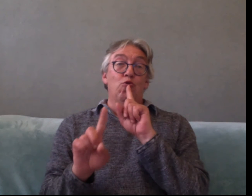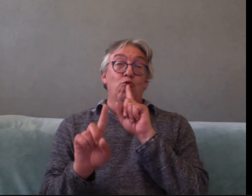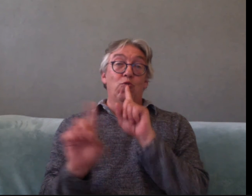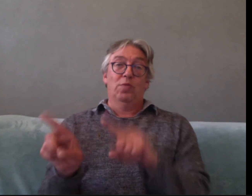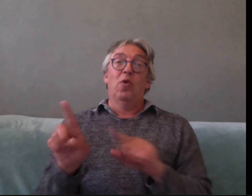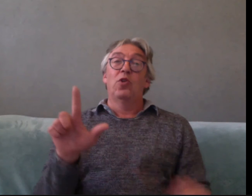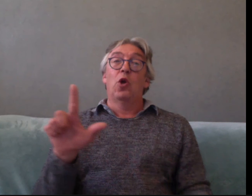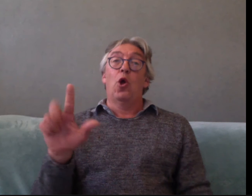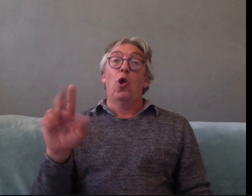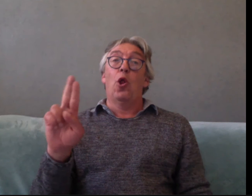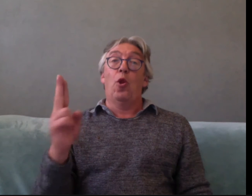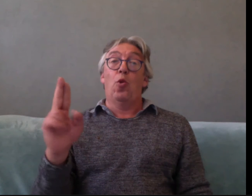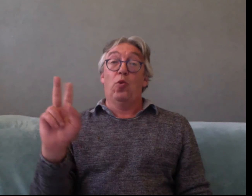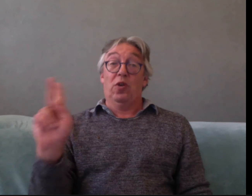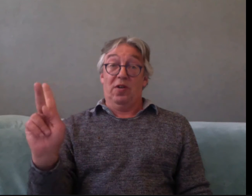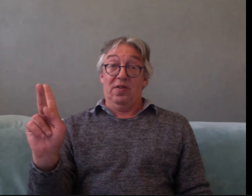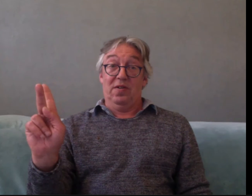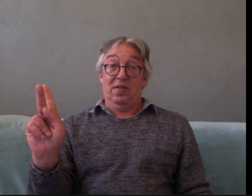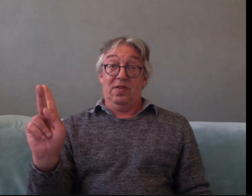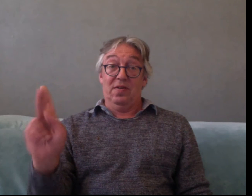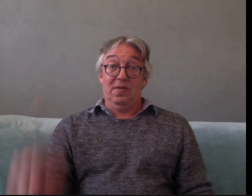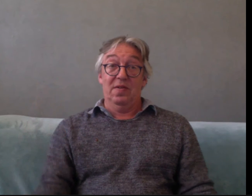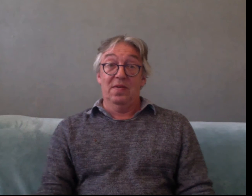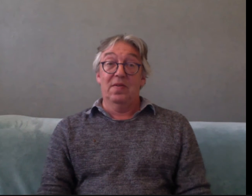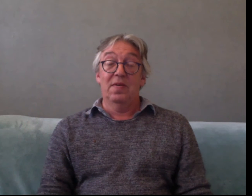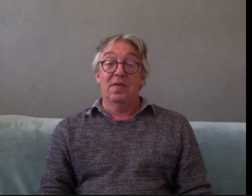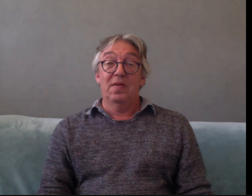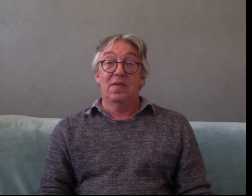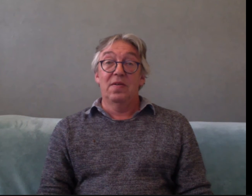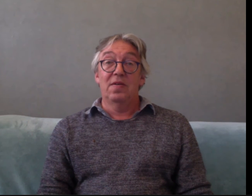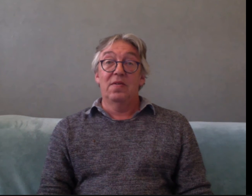And in fact, because we've sensed there will be resistance